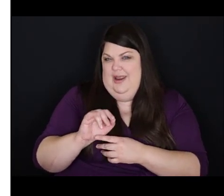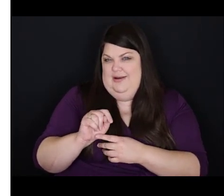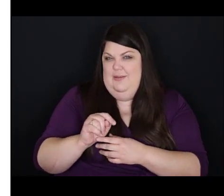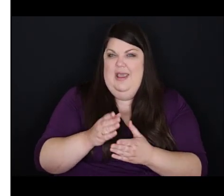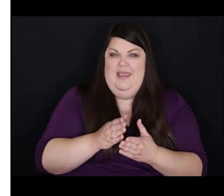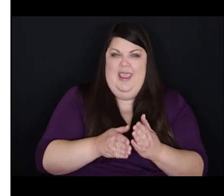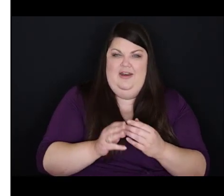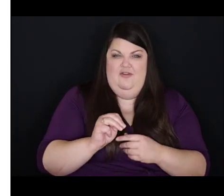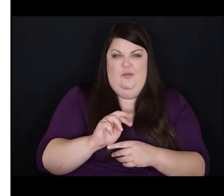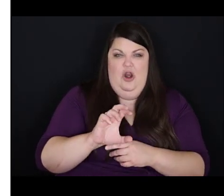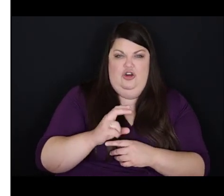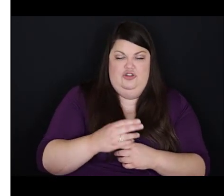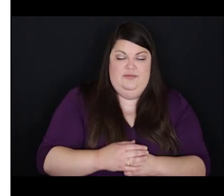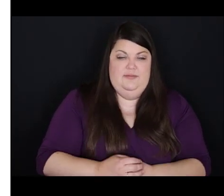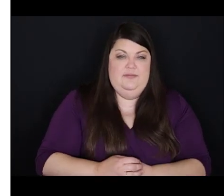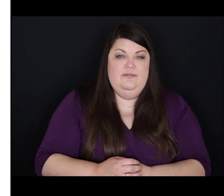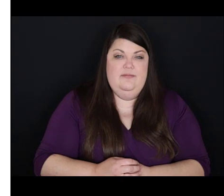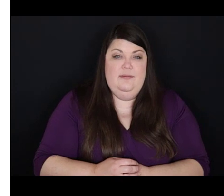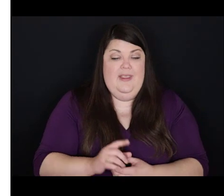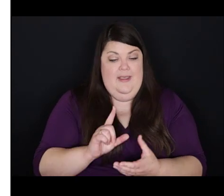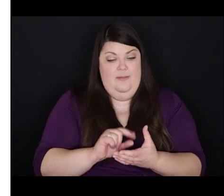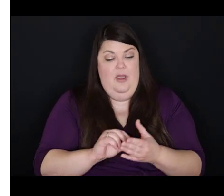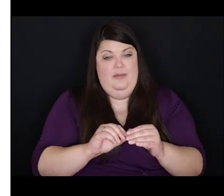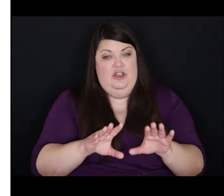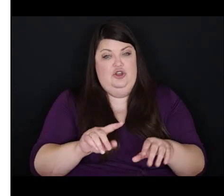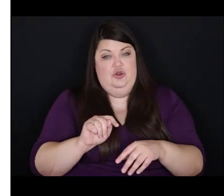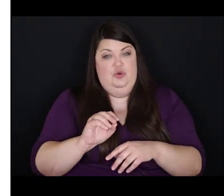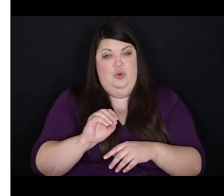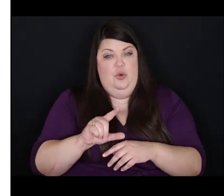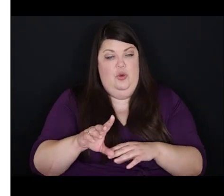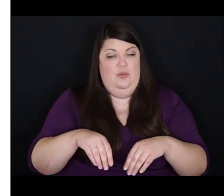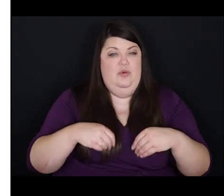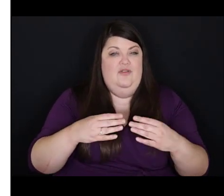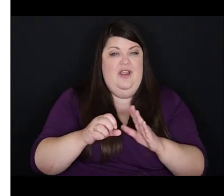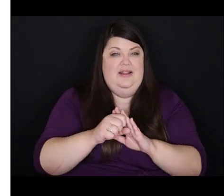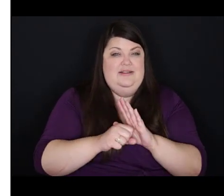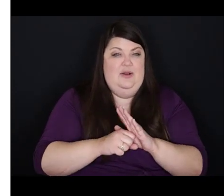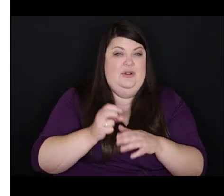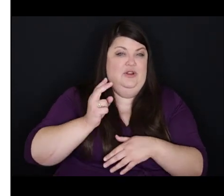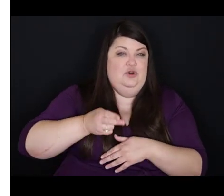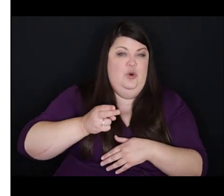The published tool will provide States with historical data and perspective across all